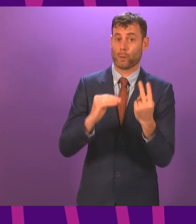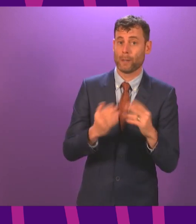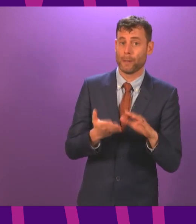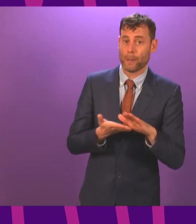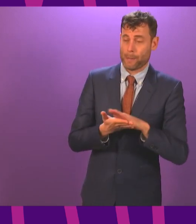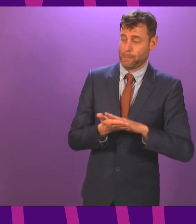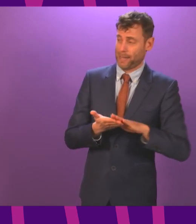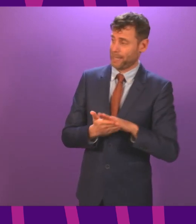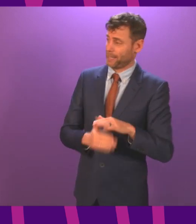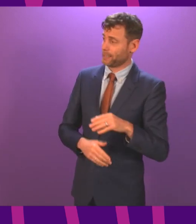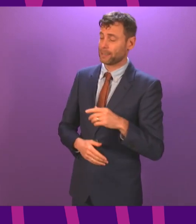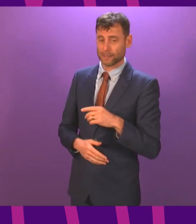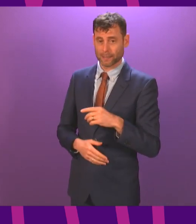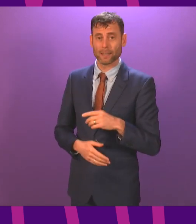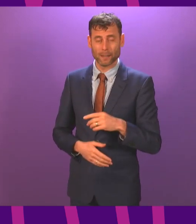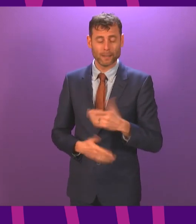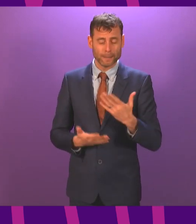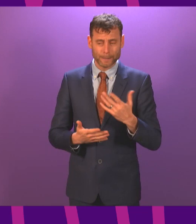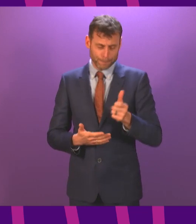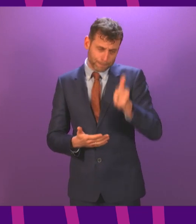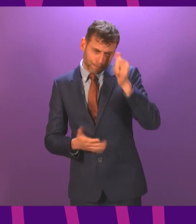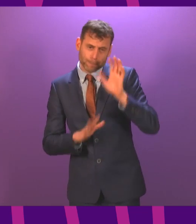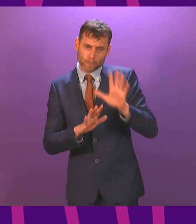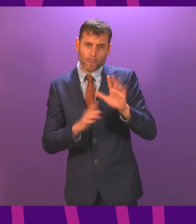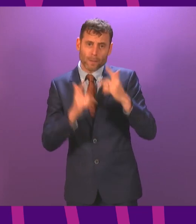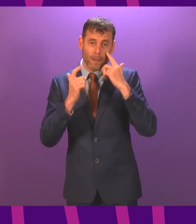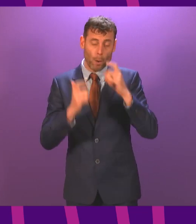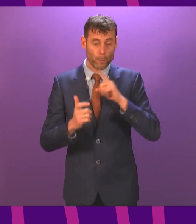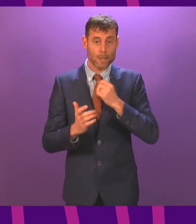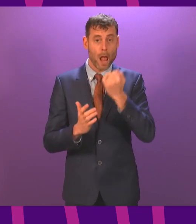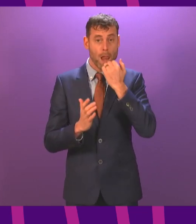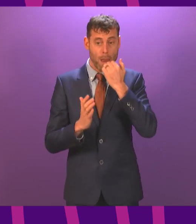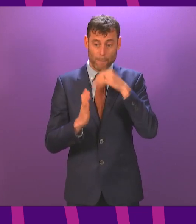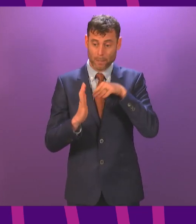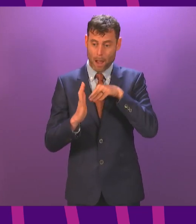decisions are not as straightforward as looking at a general increase in numbers; we have